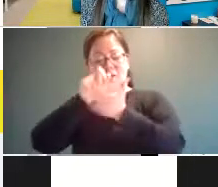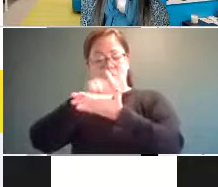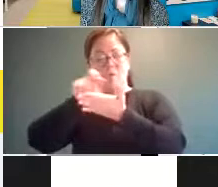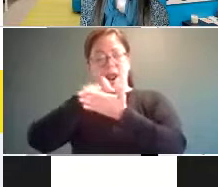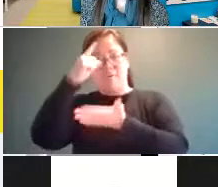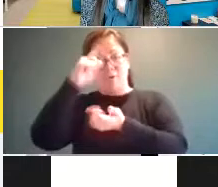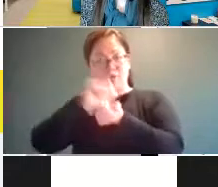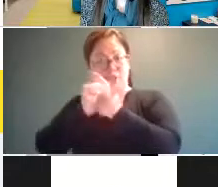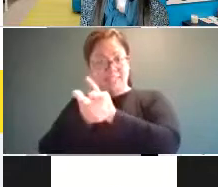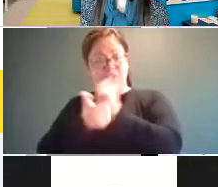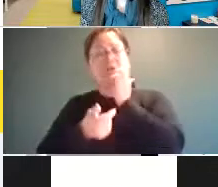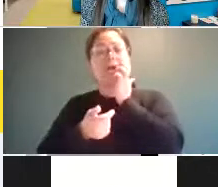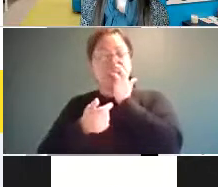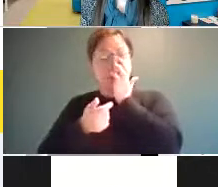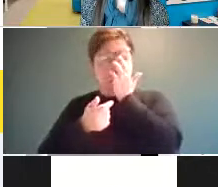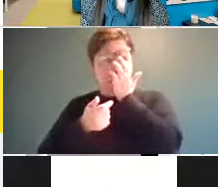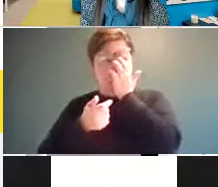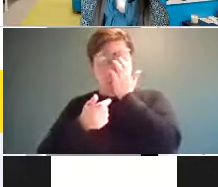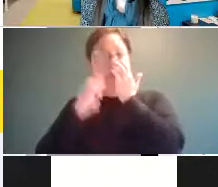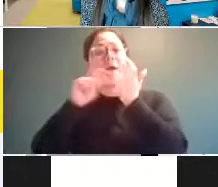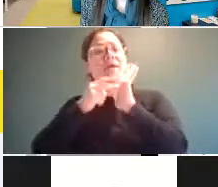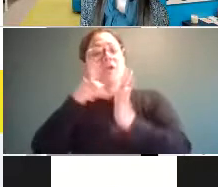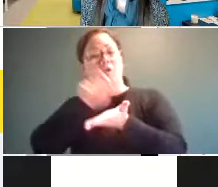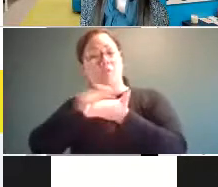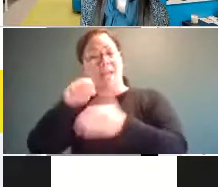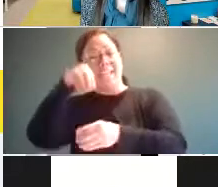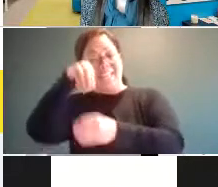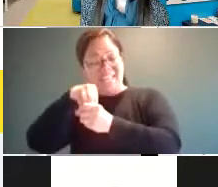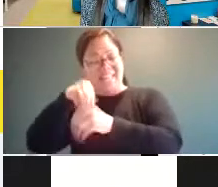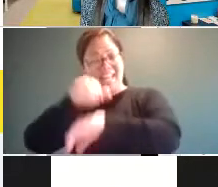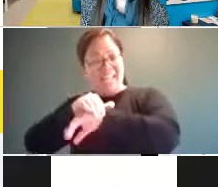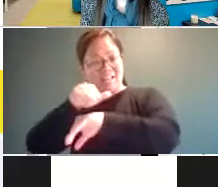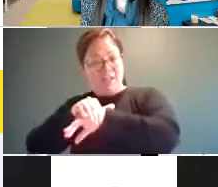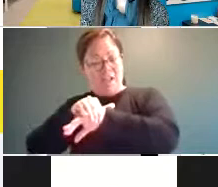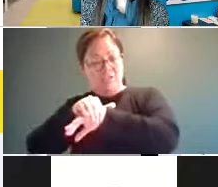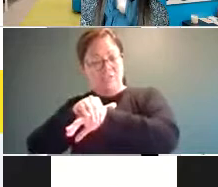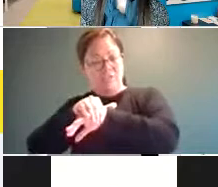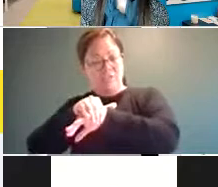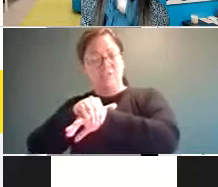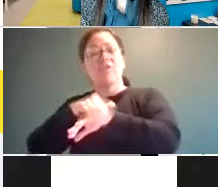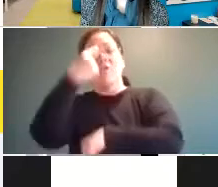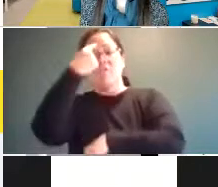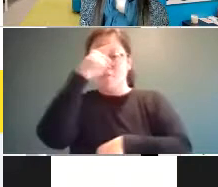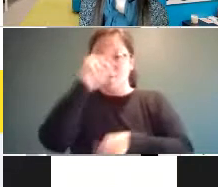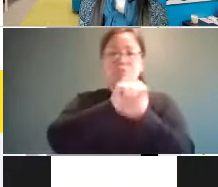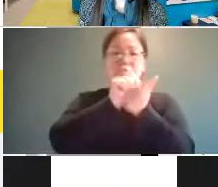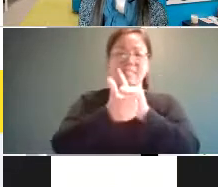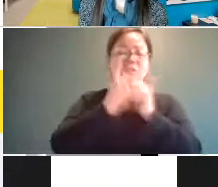So this is assuming that you're writing in English, and you're writing for translation into other languages.